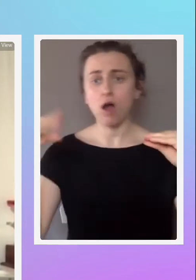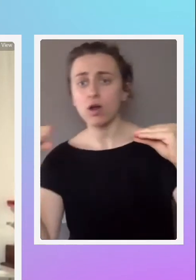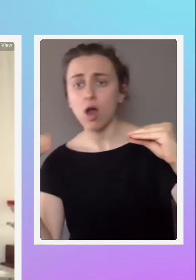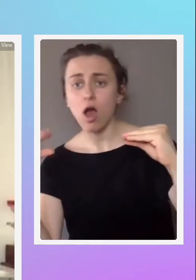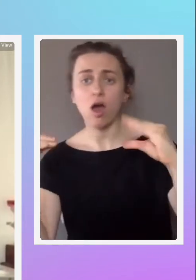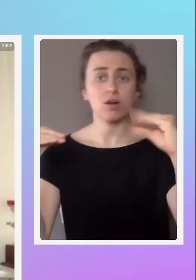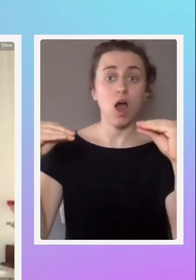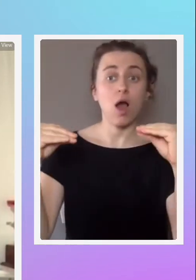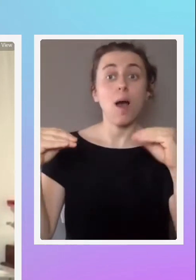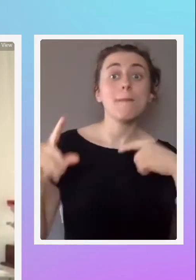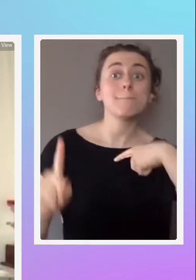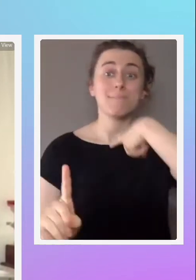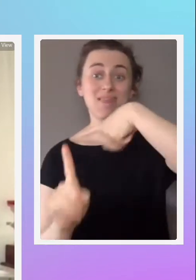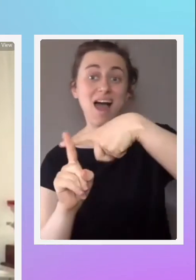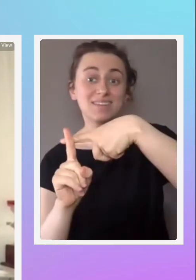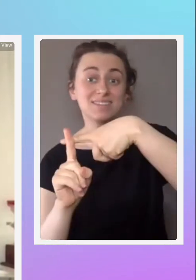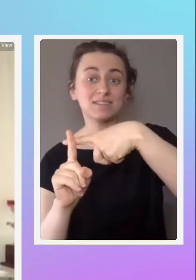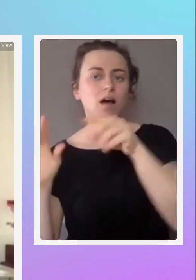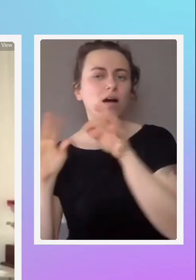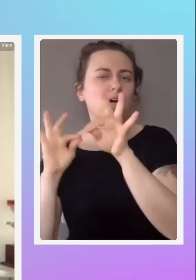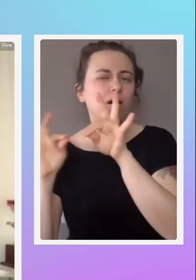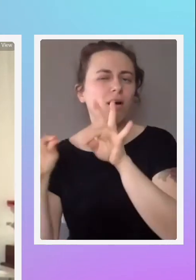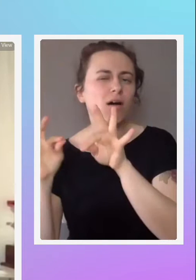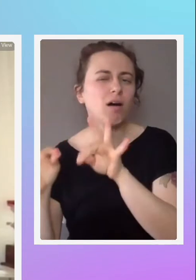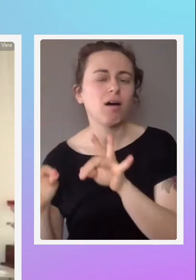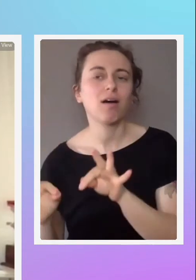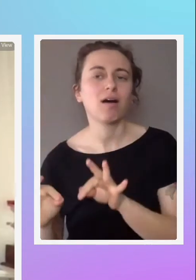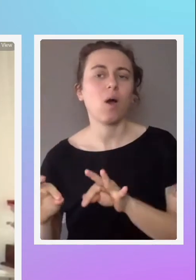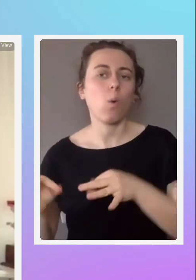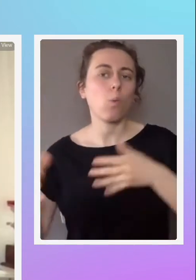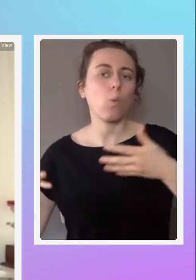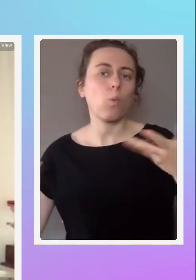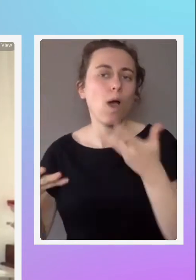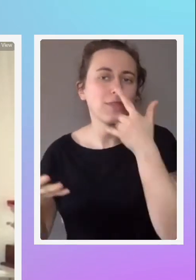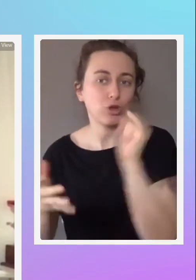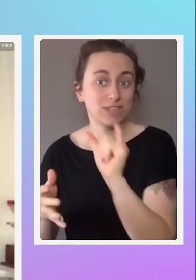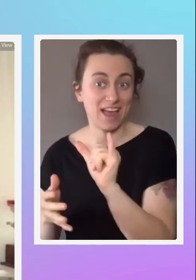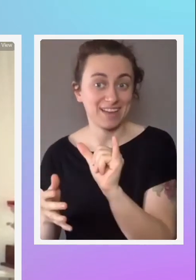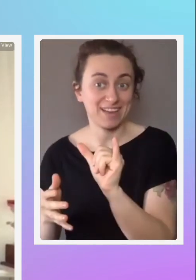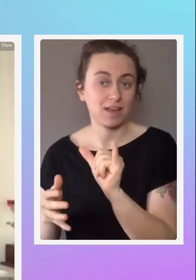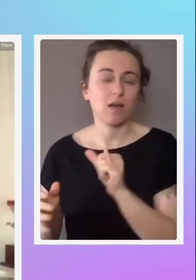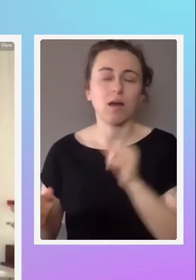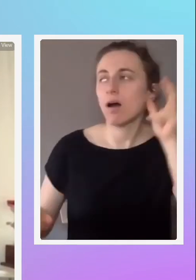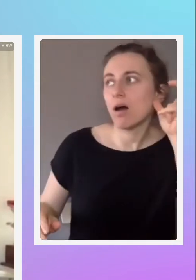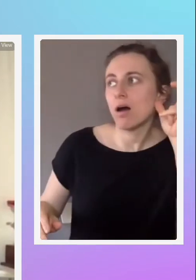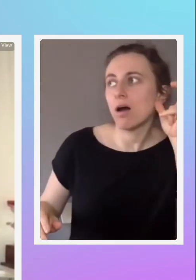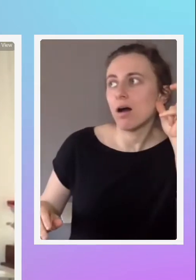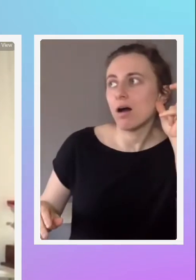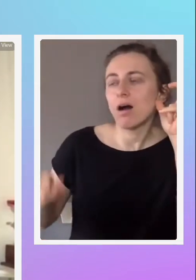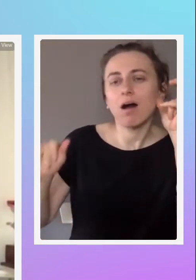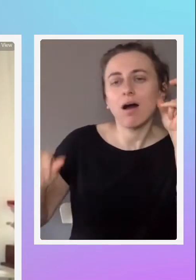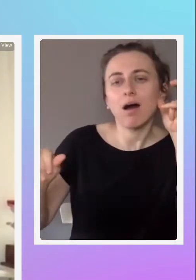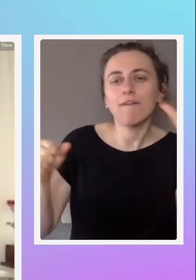and it occurred to me in a not very well formed thought that if you were designing a web page